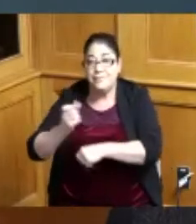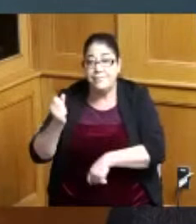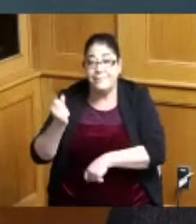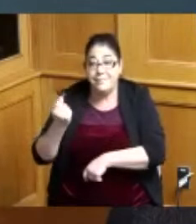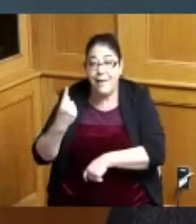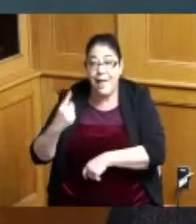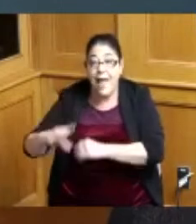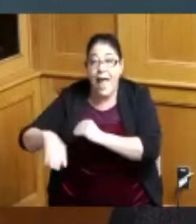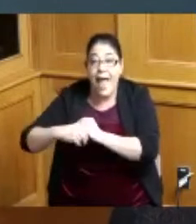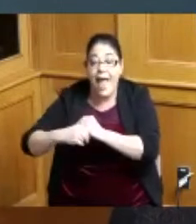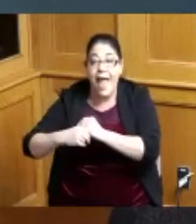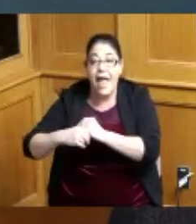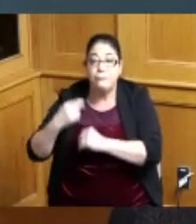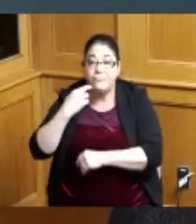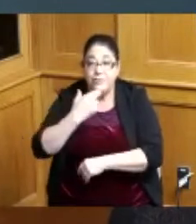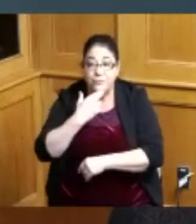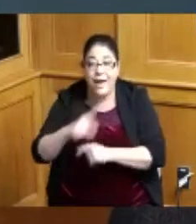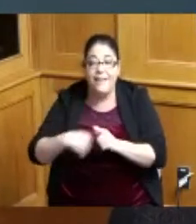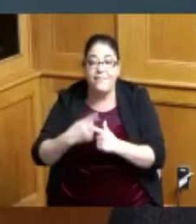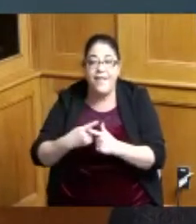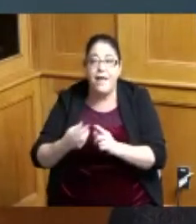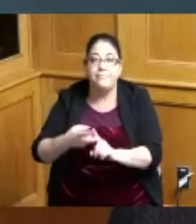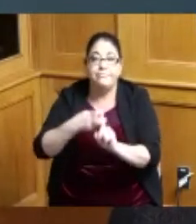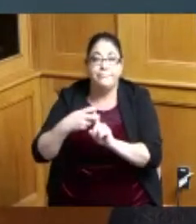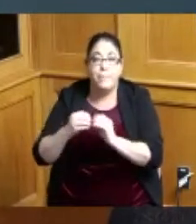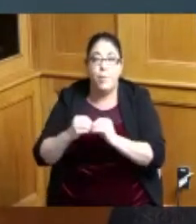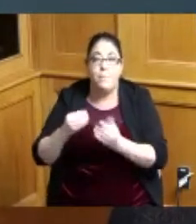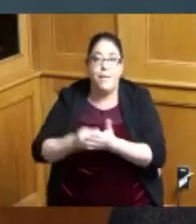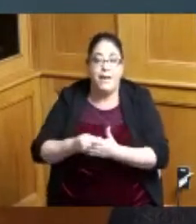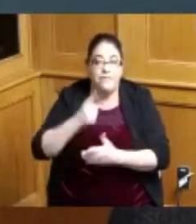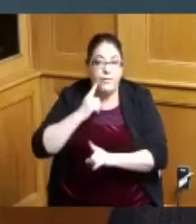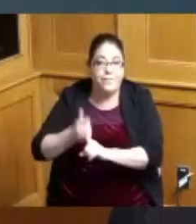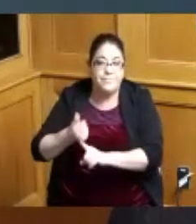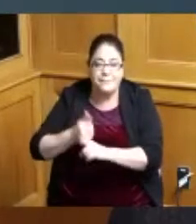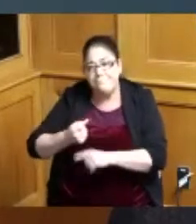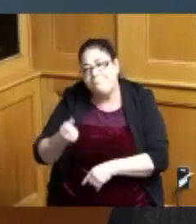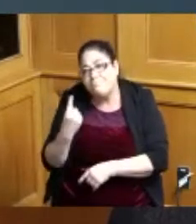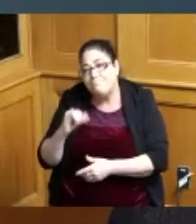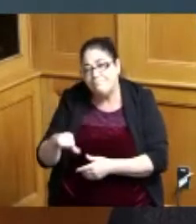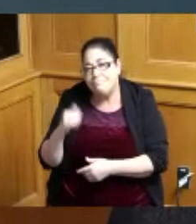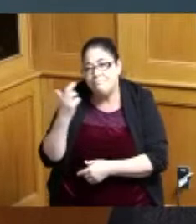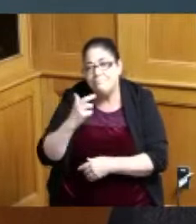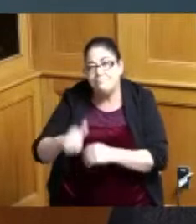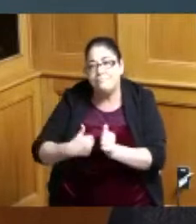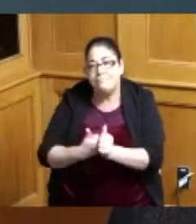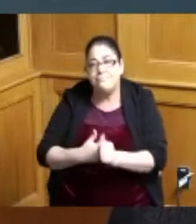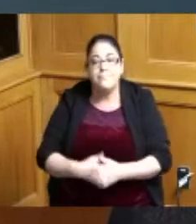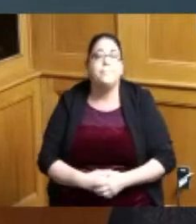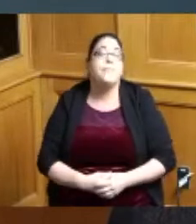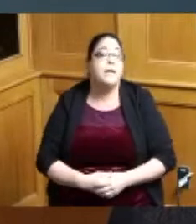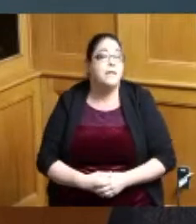to their restaurant they can recoup more money so I understand that certainly I'd like to make